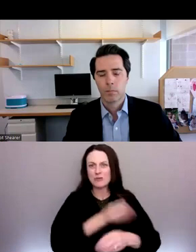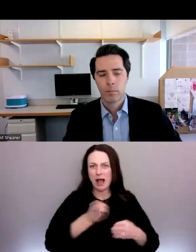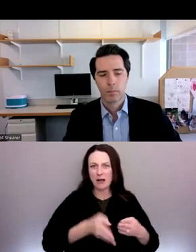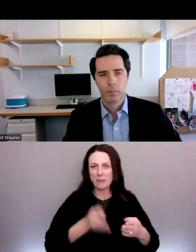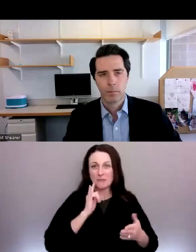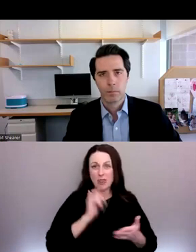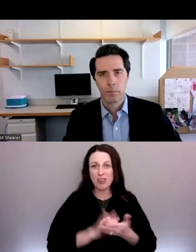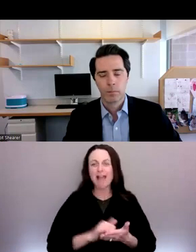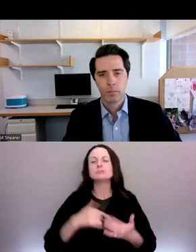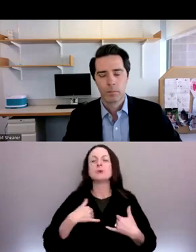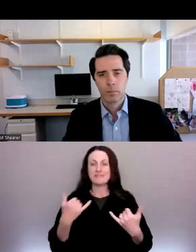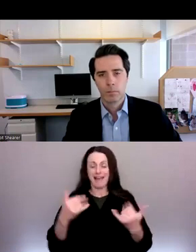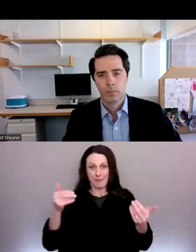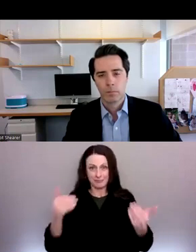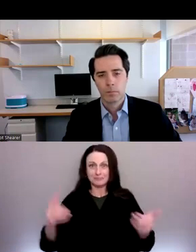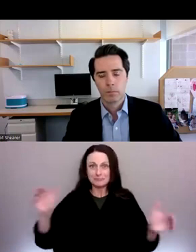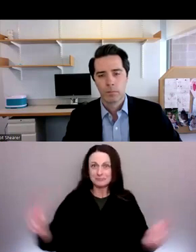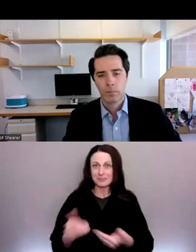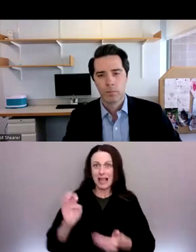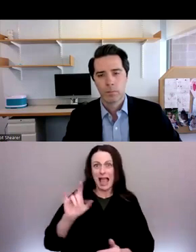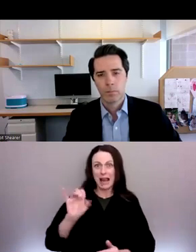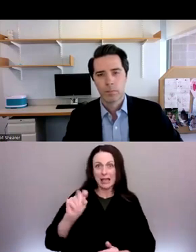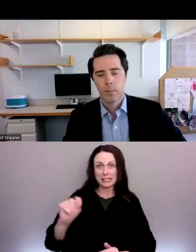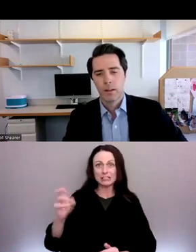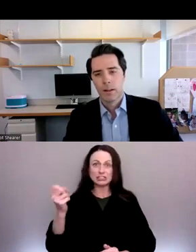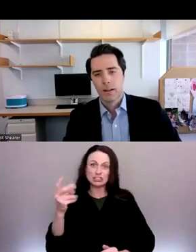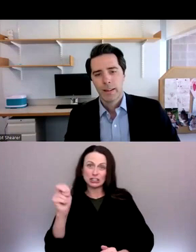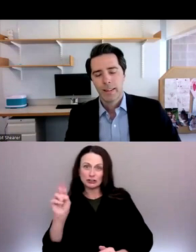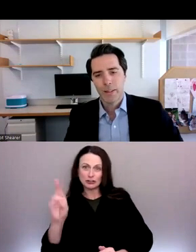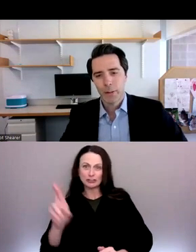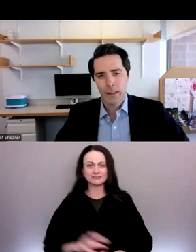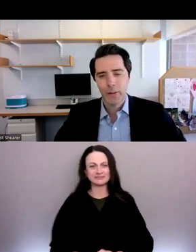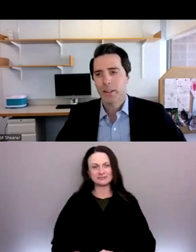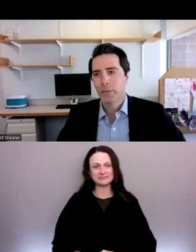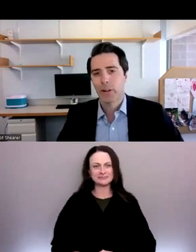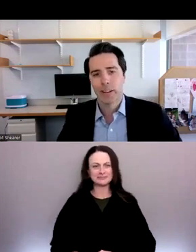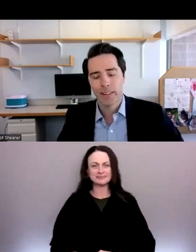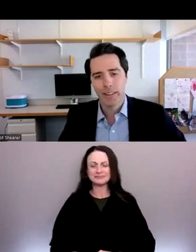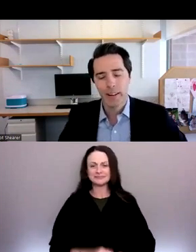introduce Dr Elliott Scherer